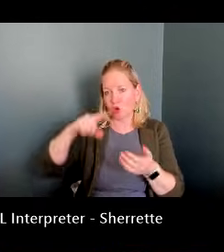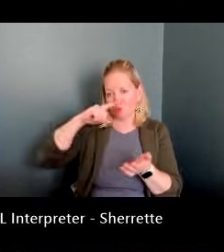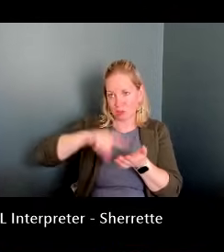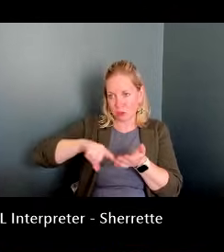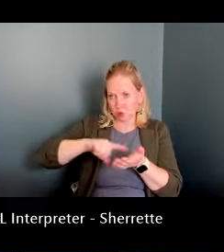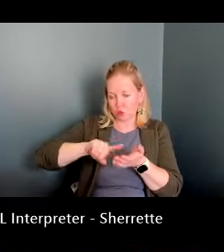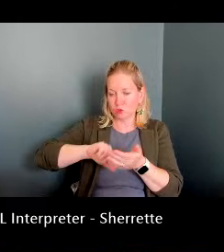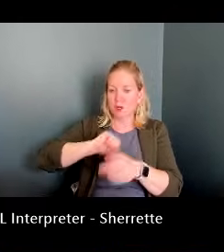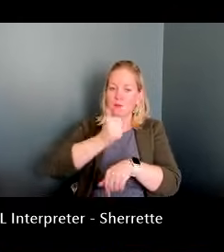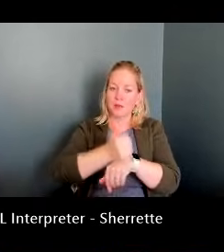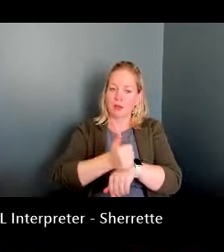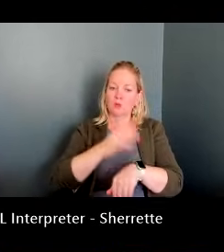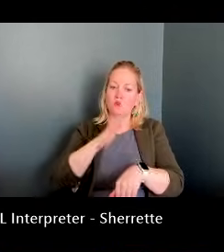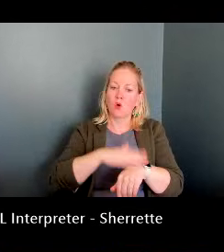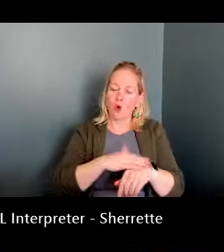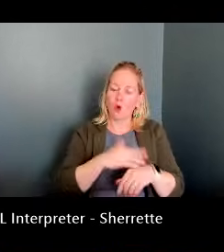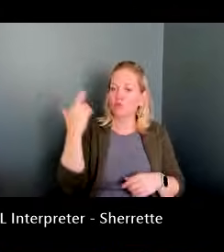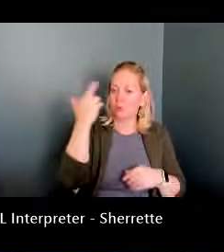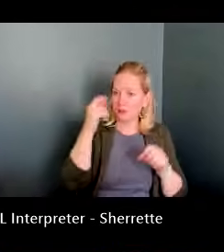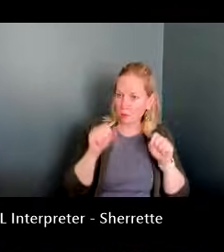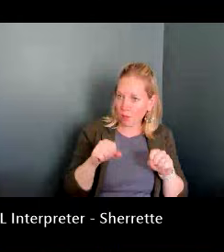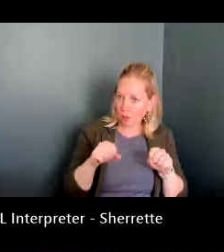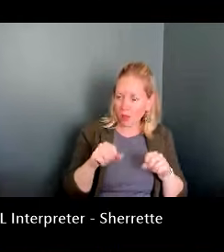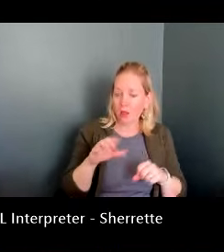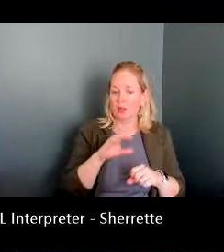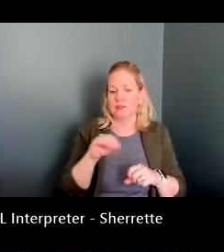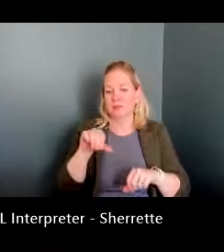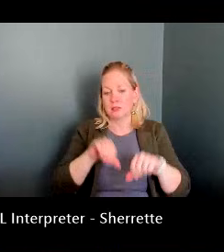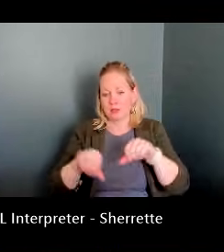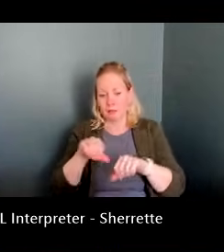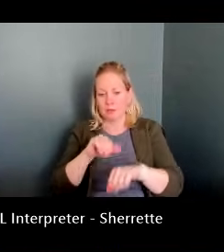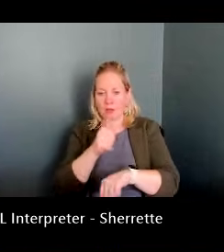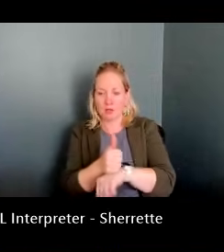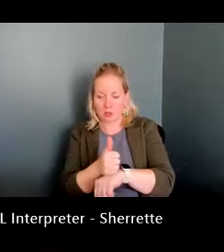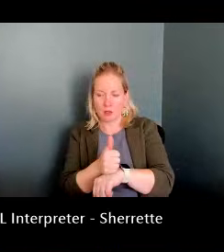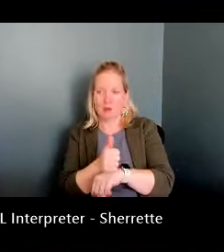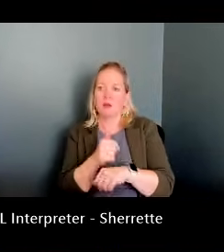appropriate scientific hypotheses. We have a responsibility to minimize